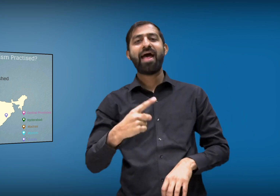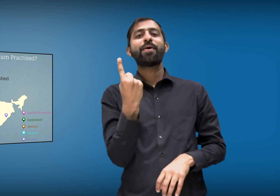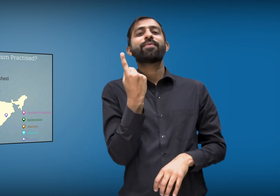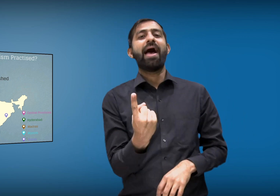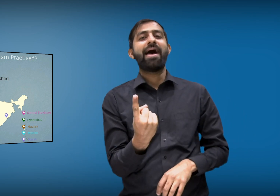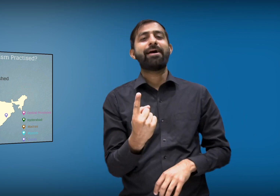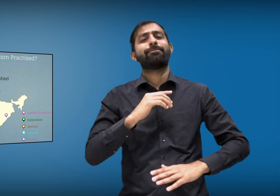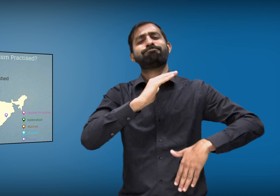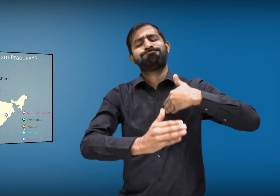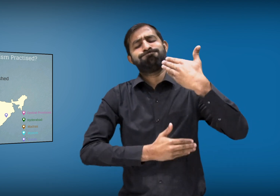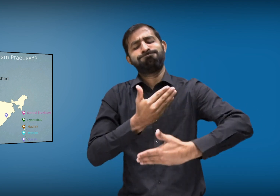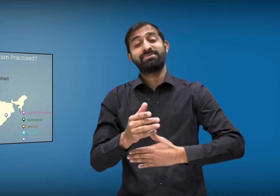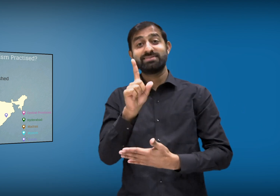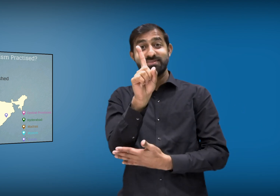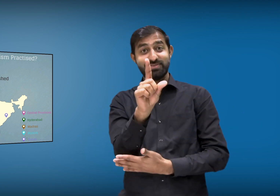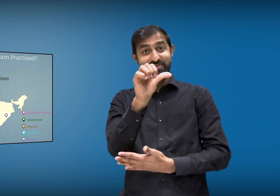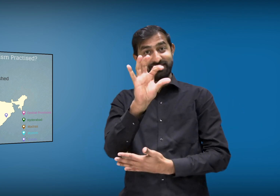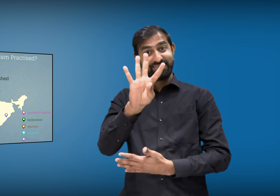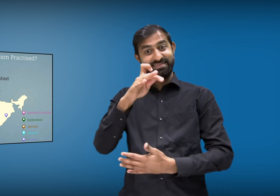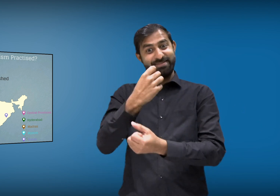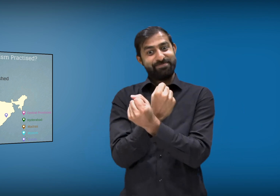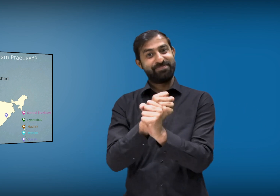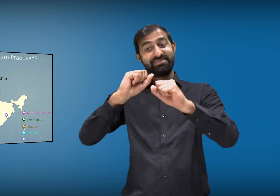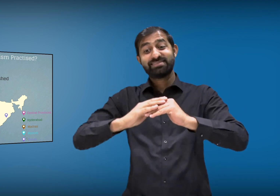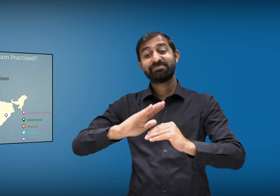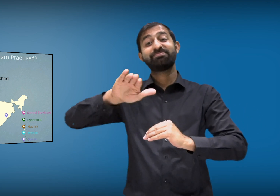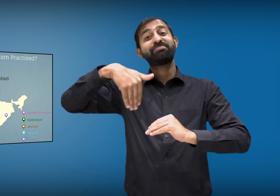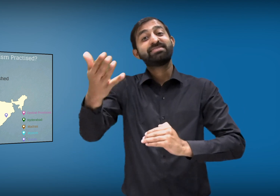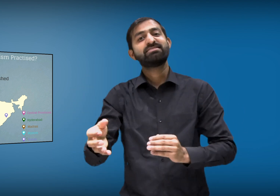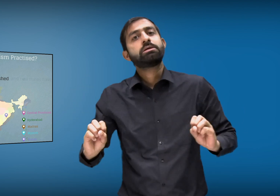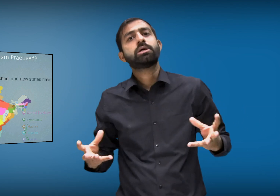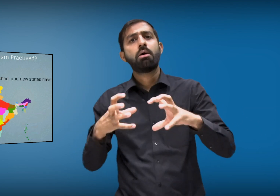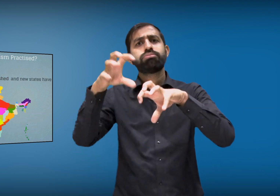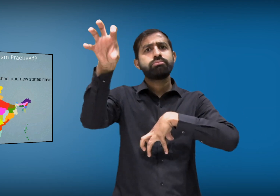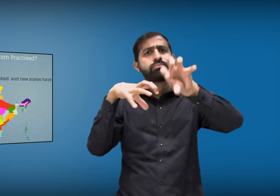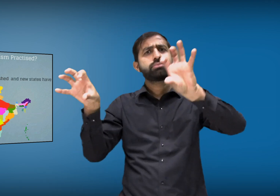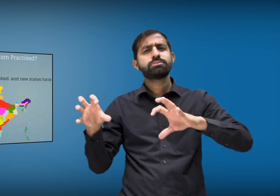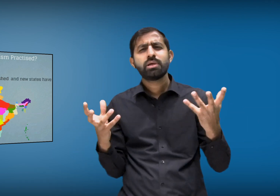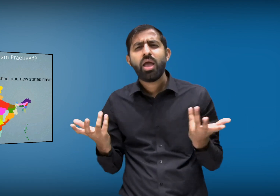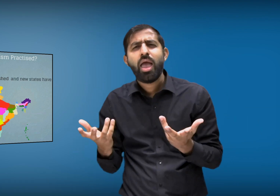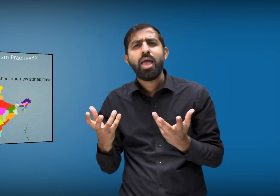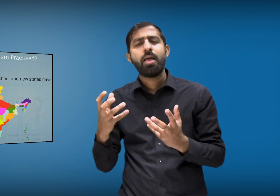clearly demarcated. All India was one huge country. After 1947, regions were